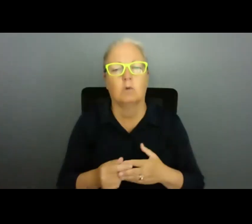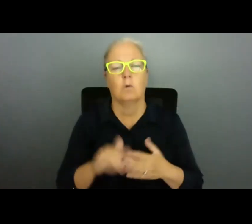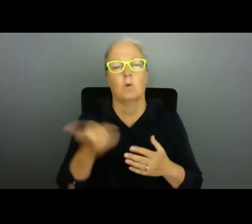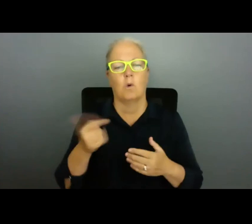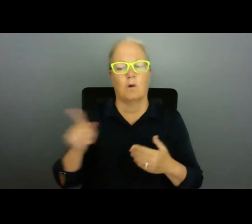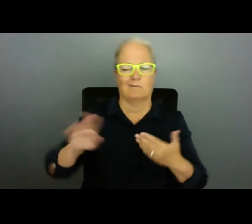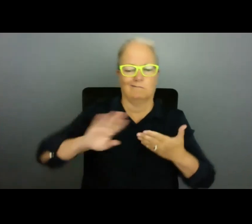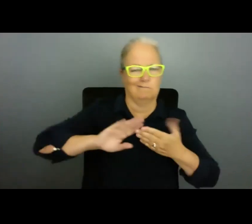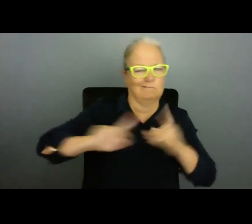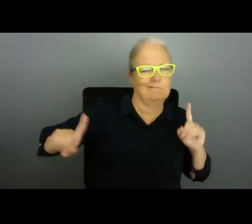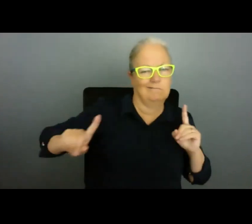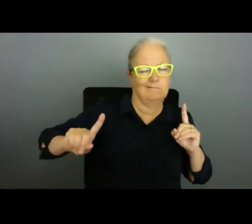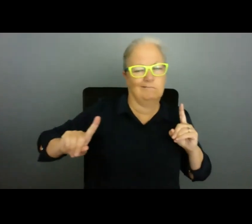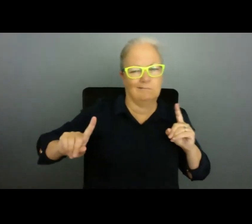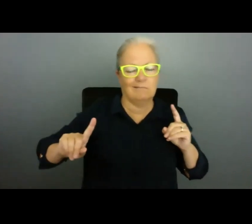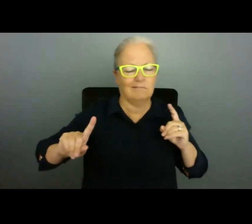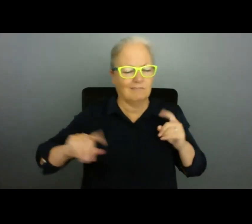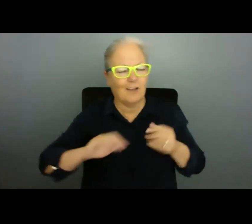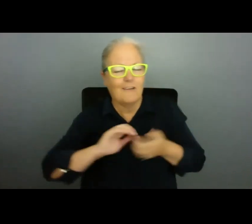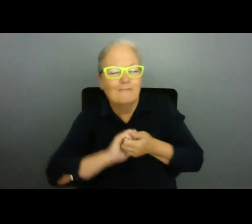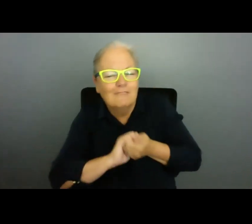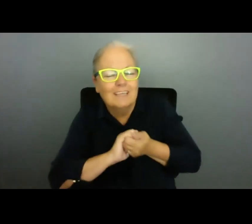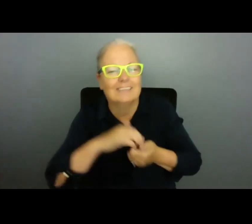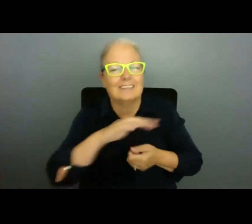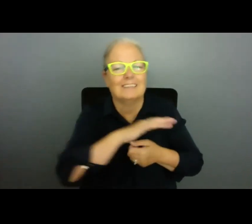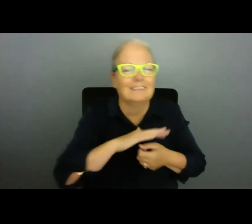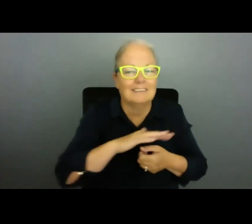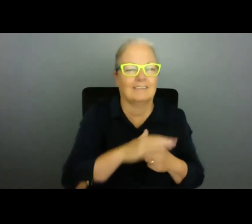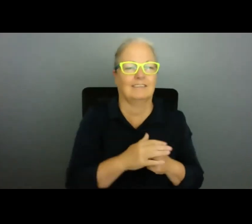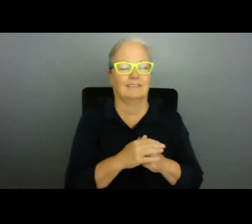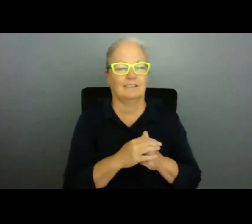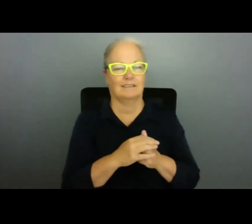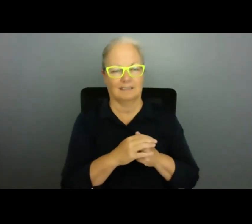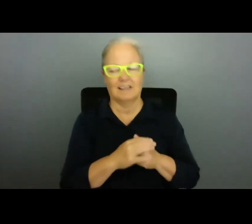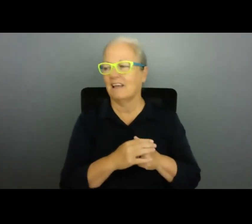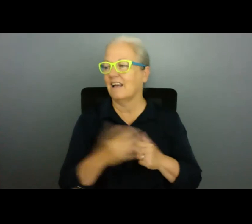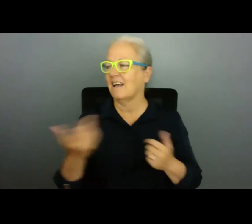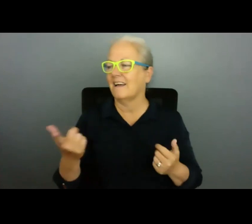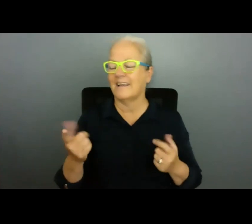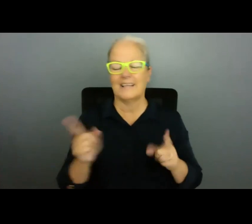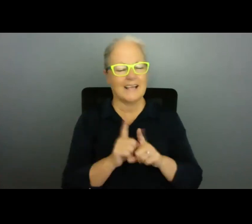it is now actually more than ever needed that youth should be seen hurt and engaged by decision